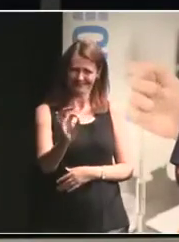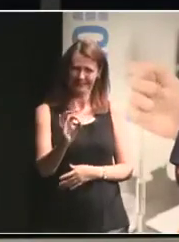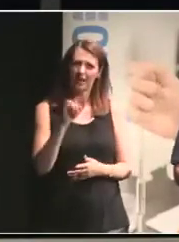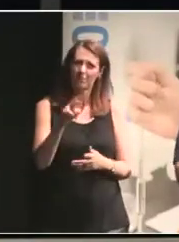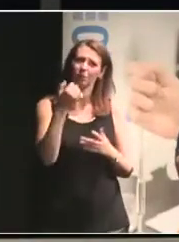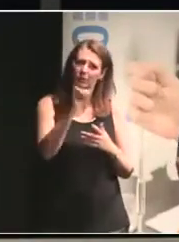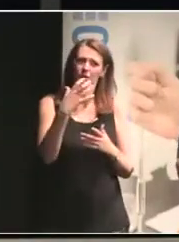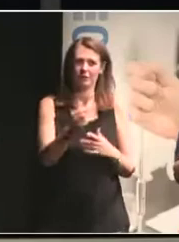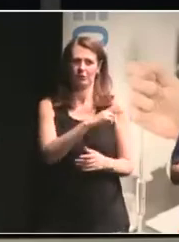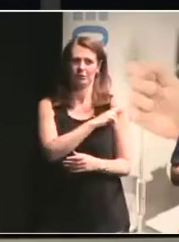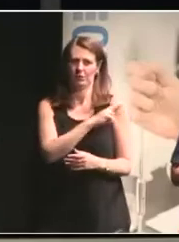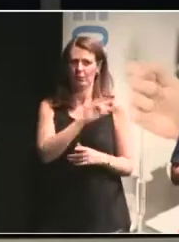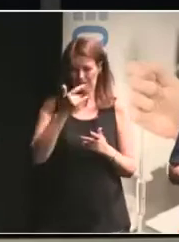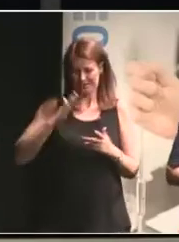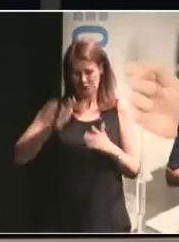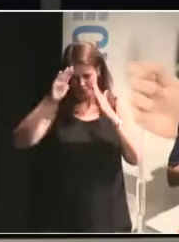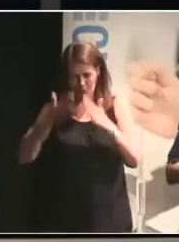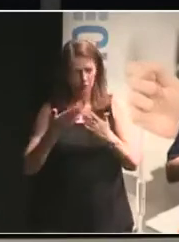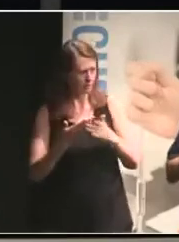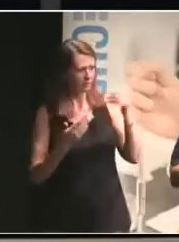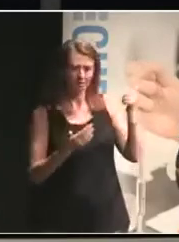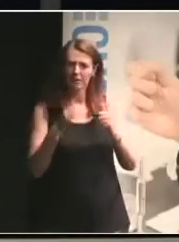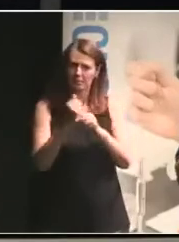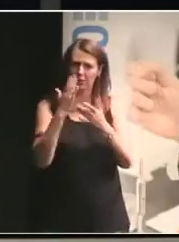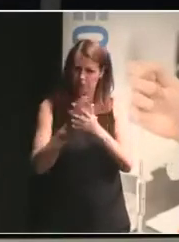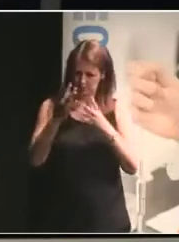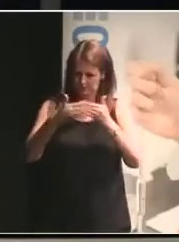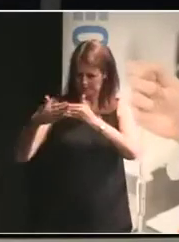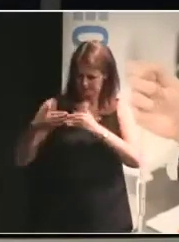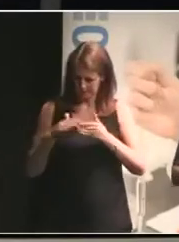responsibility to be focusing on this and making sure we're addressing these very important issues,